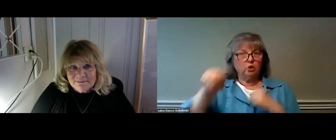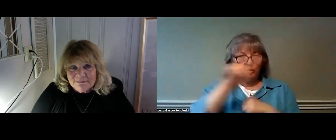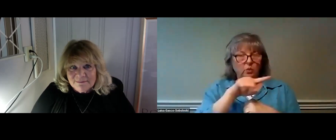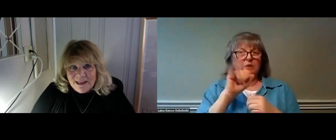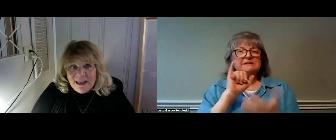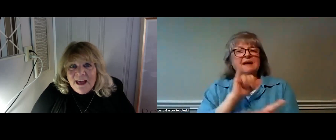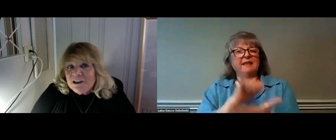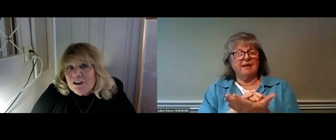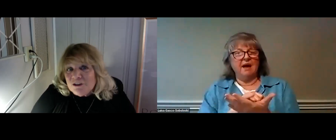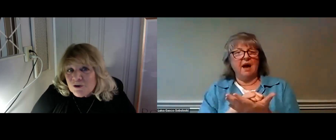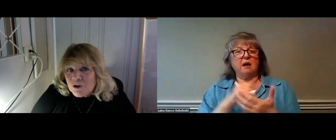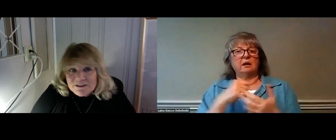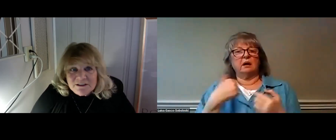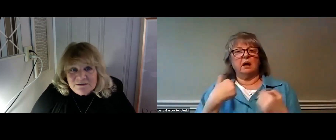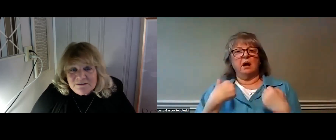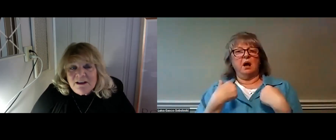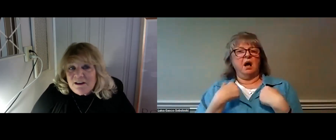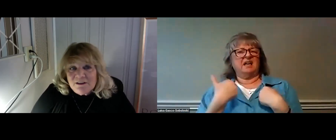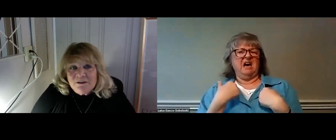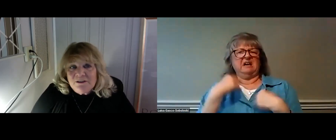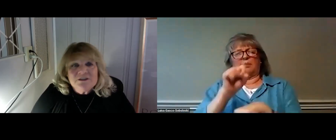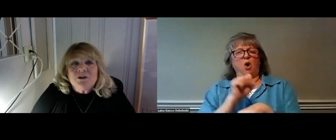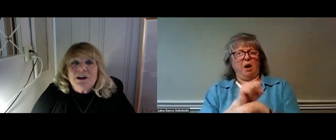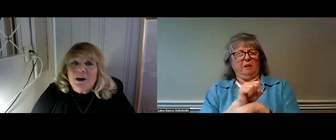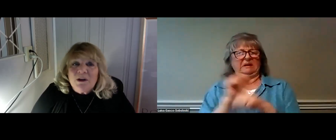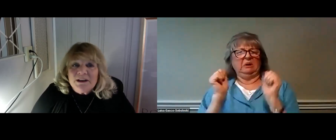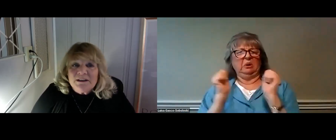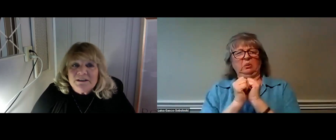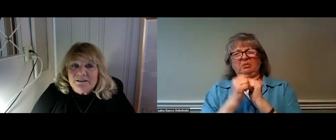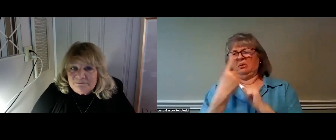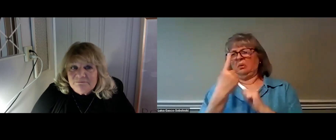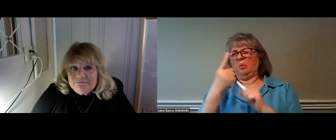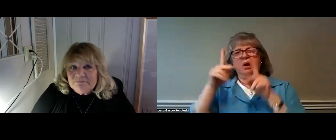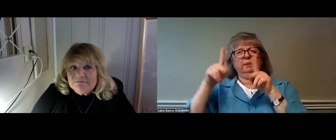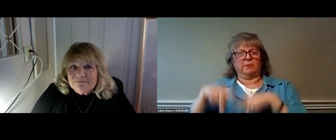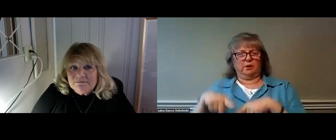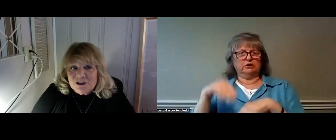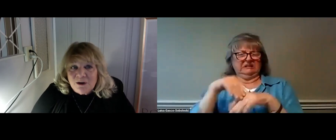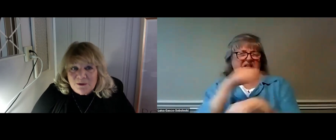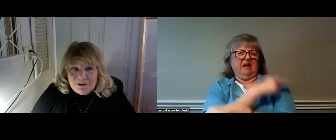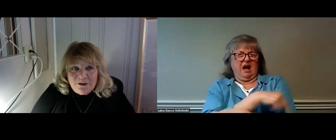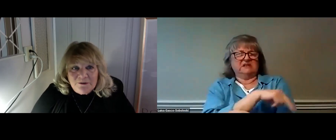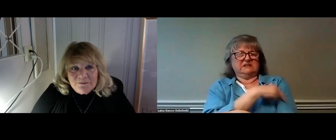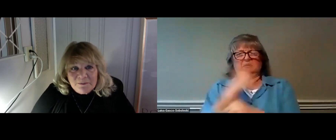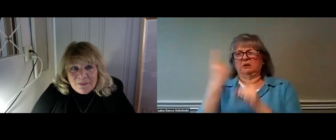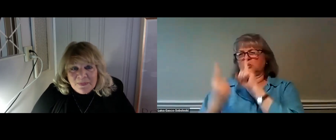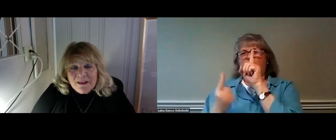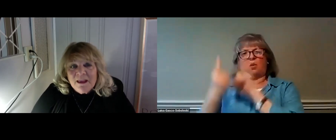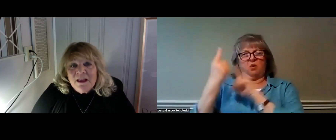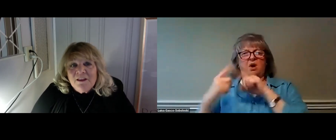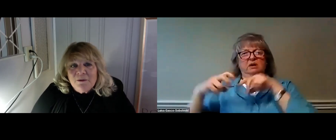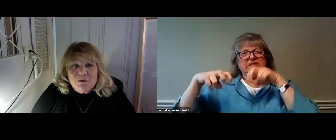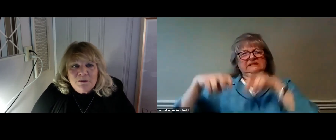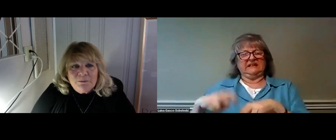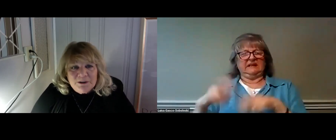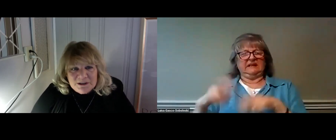Another short little story I want to share with you. It was one person